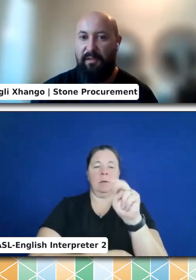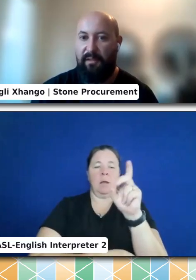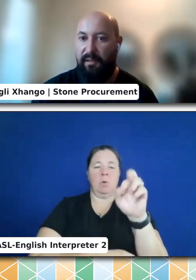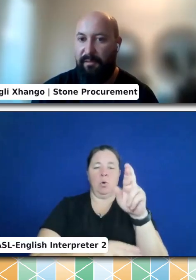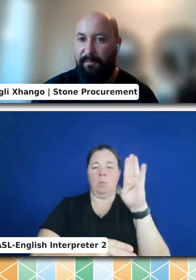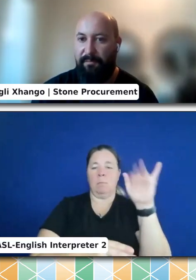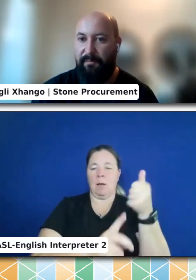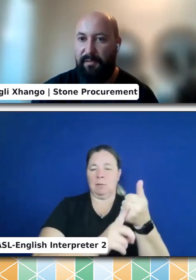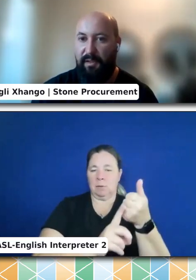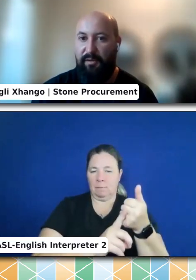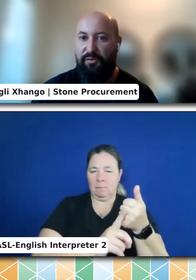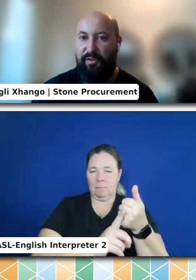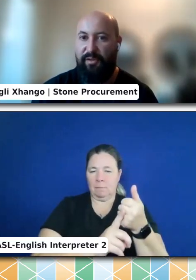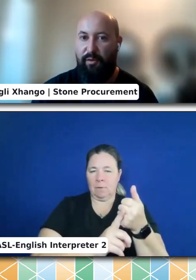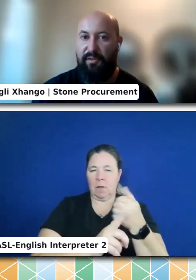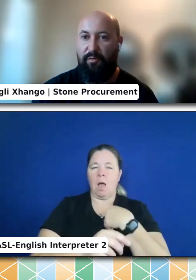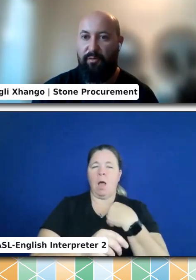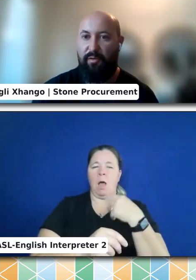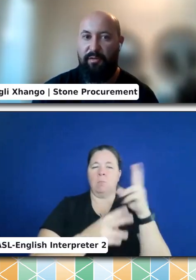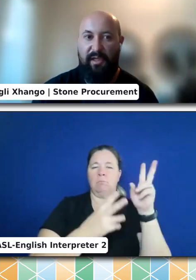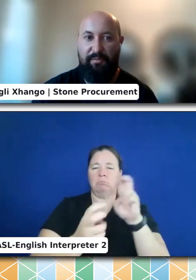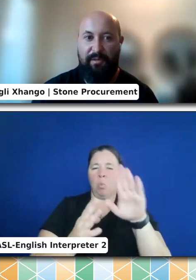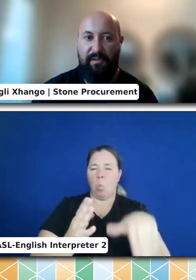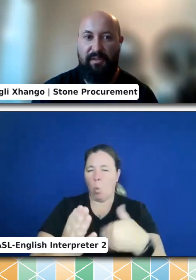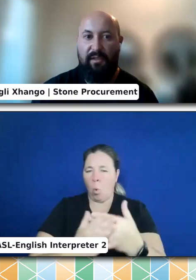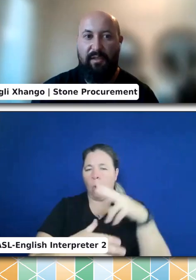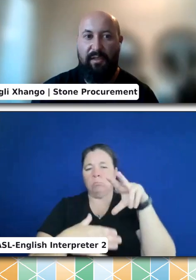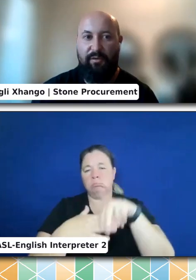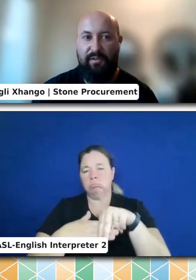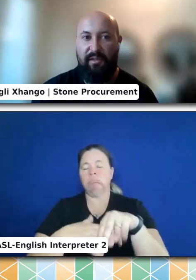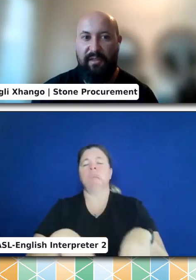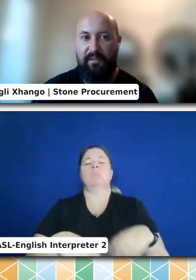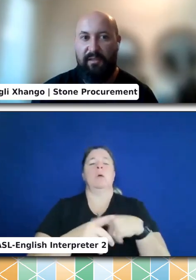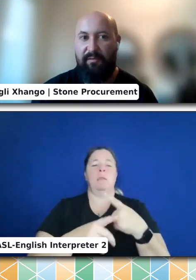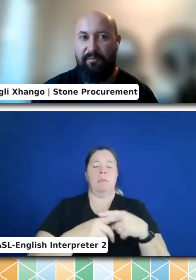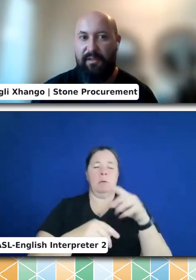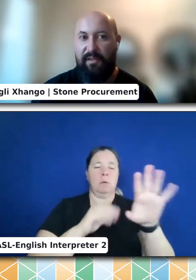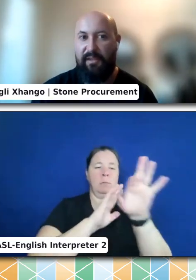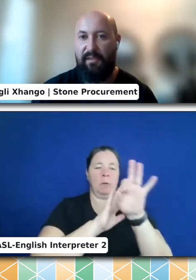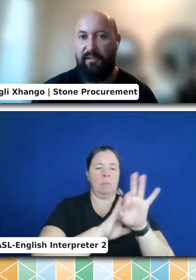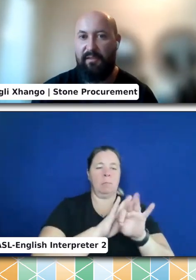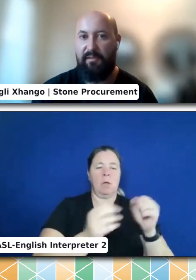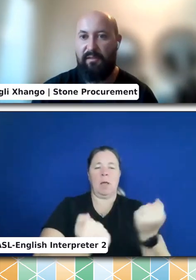Um, I usually go with download all attachments. And you can select everything.